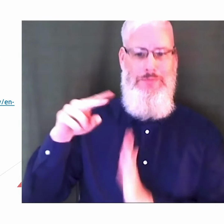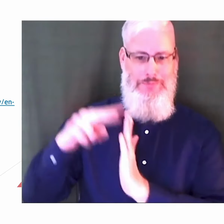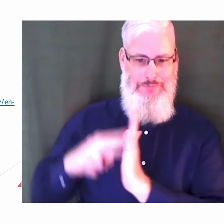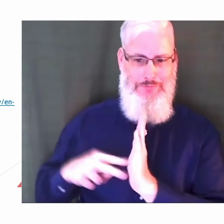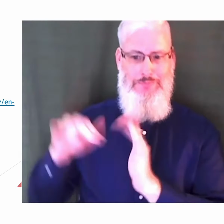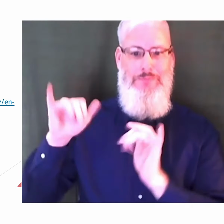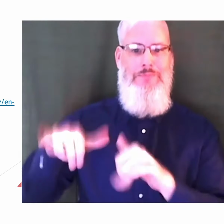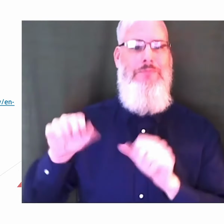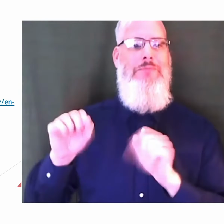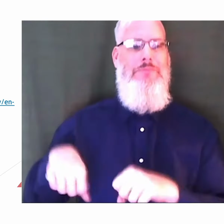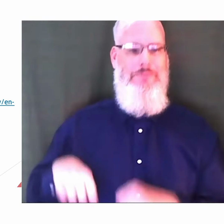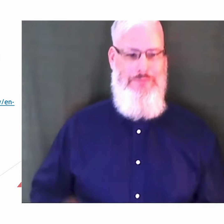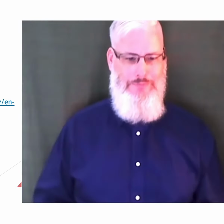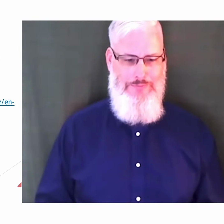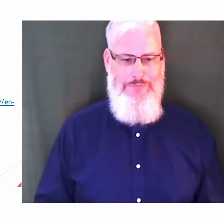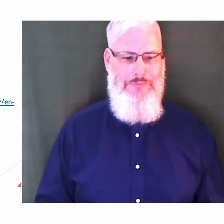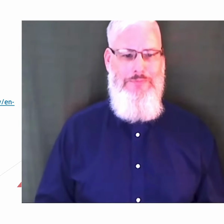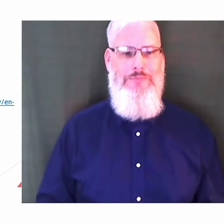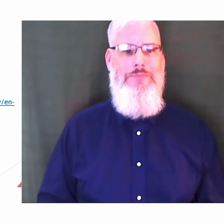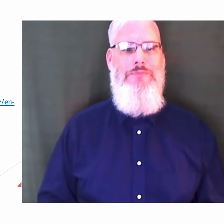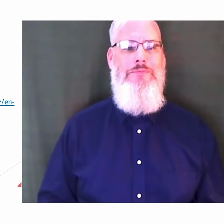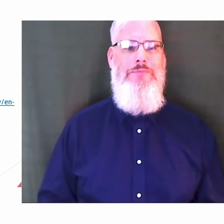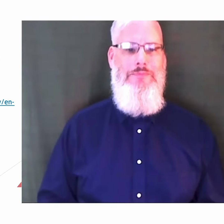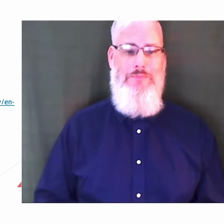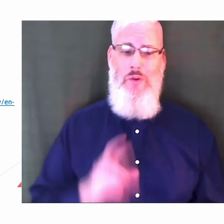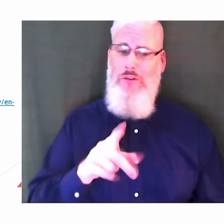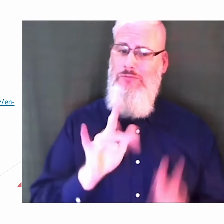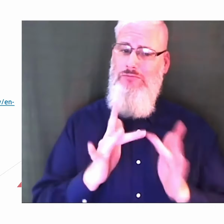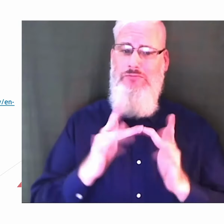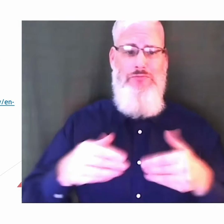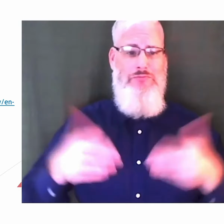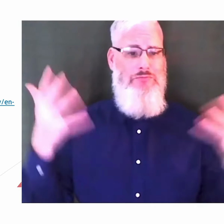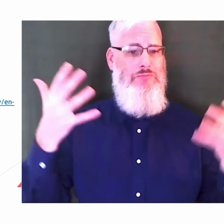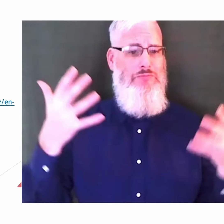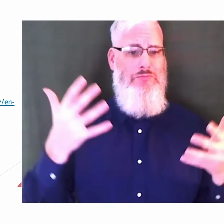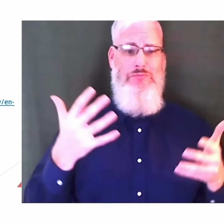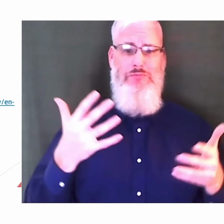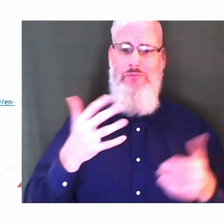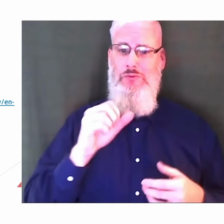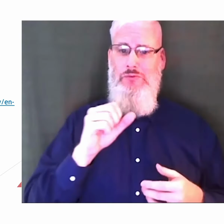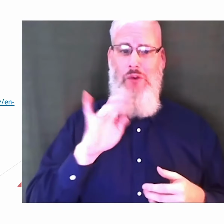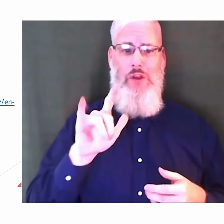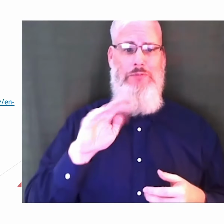To other good sources for nonpartisan candidate information, www.vote411.org